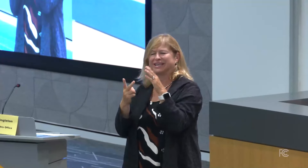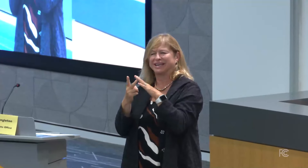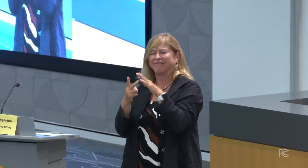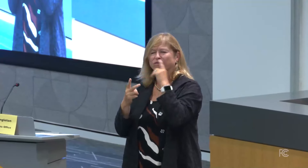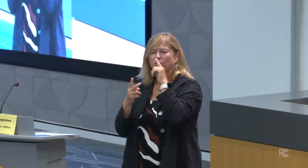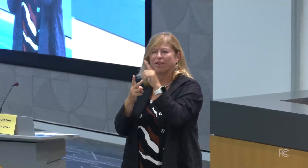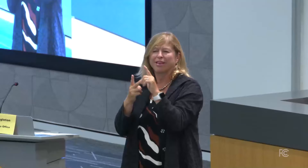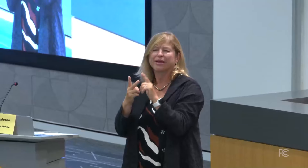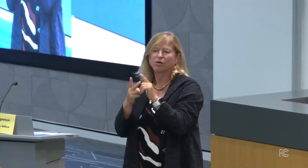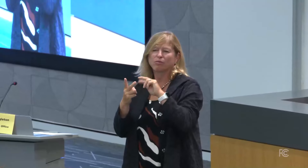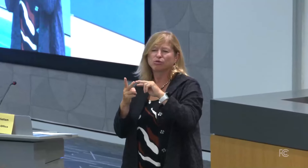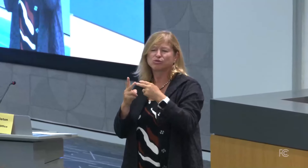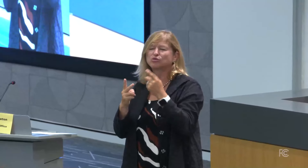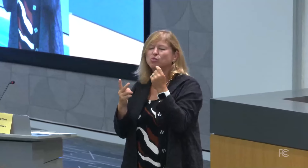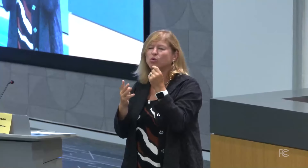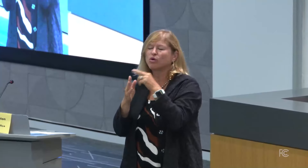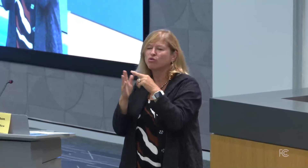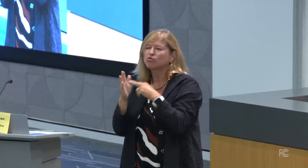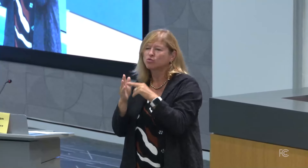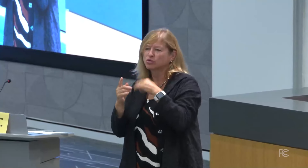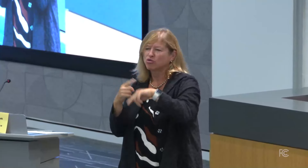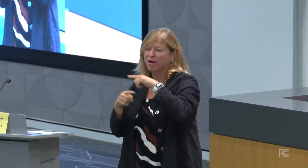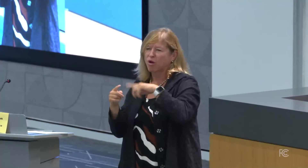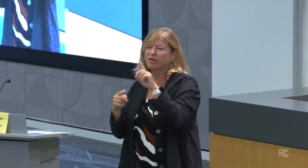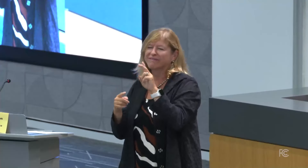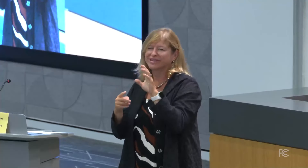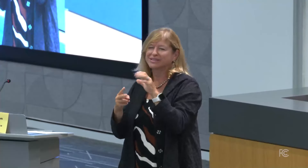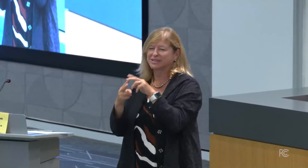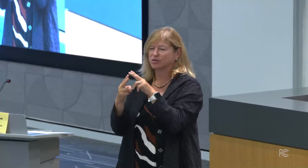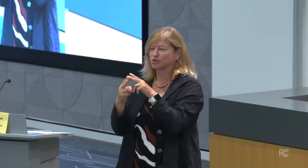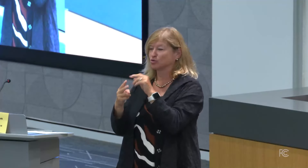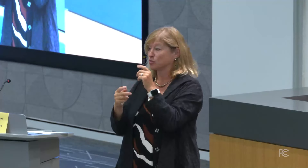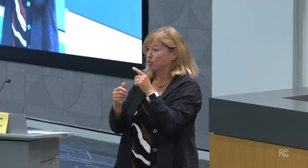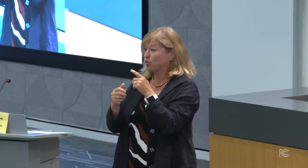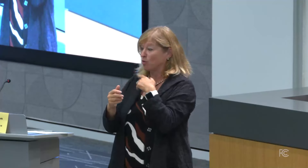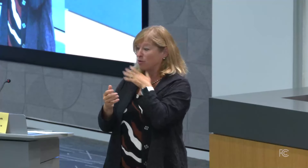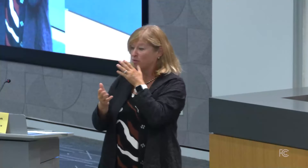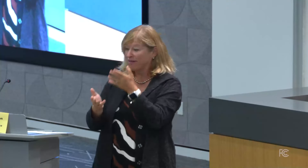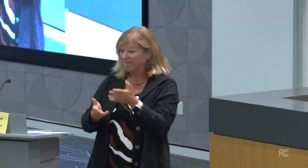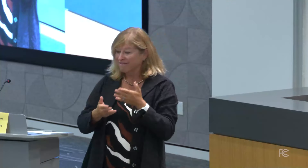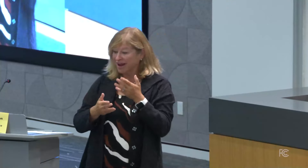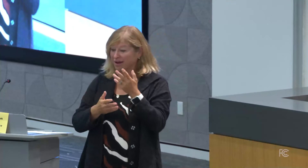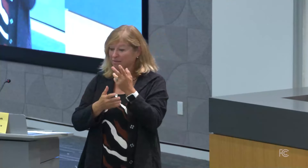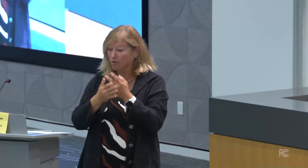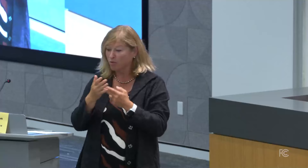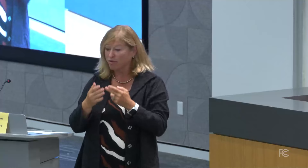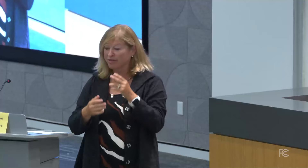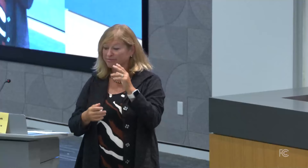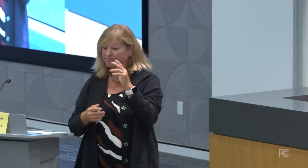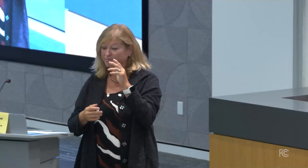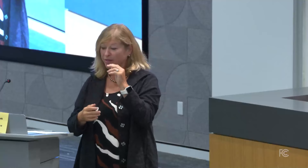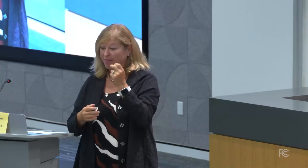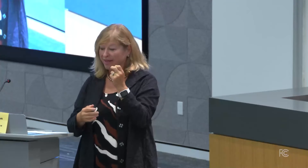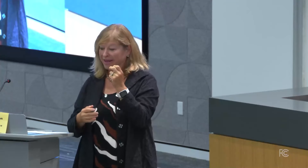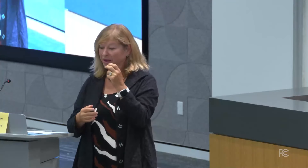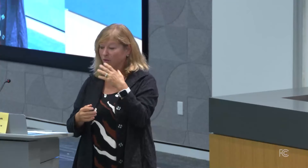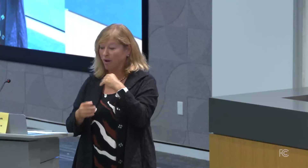NEXT WE WILL BE PROVIDING AN OVERVIEW ON TWO ITEMS, THE FIRST IS THE WHITE HOUSE EXECUTIVE ORDERS. THOSE THAT HAVE ENCOURAGED